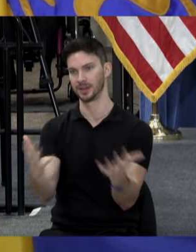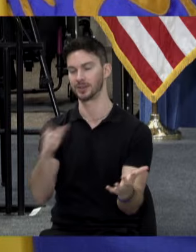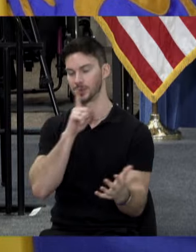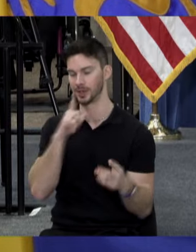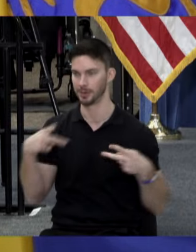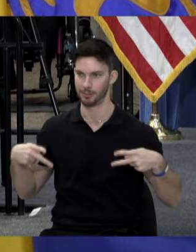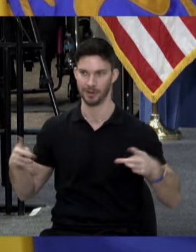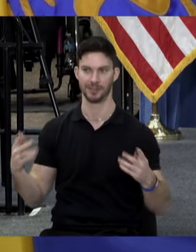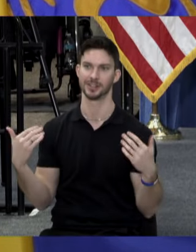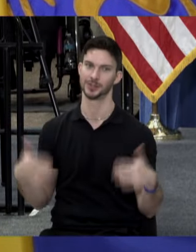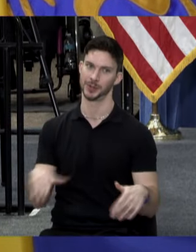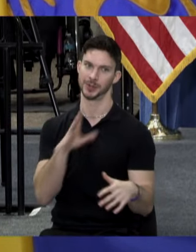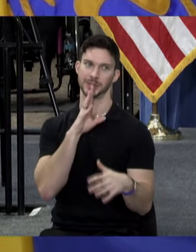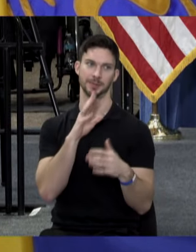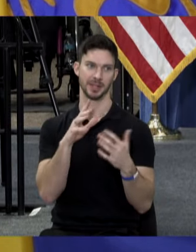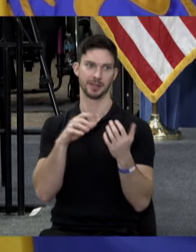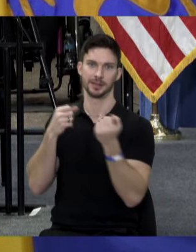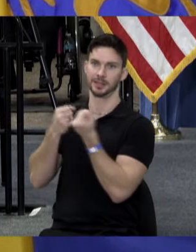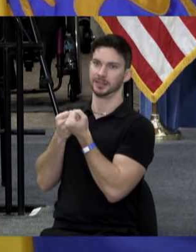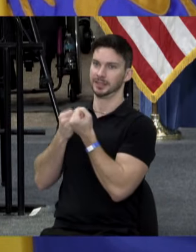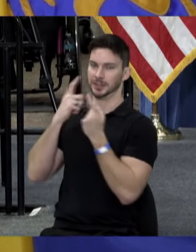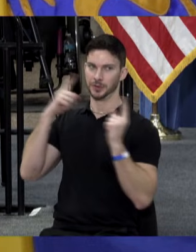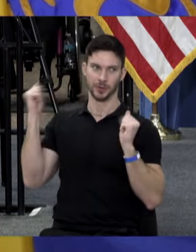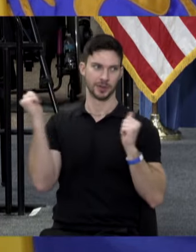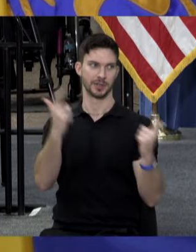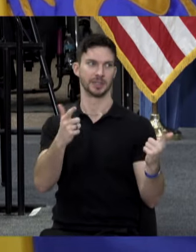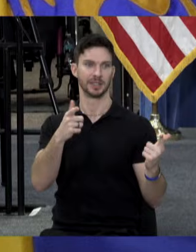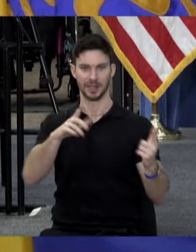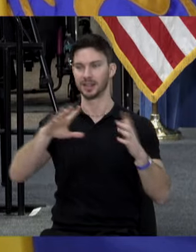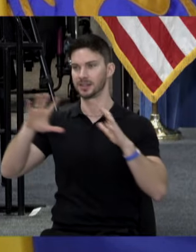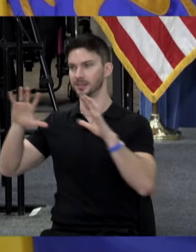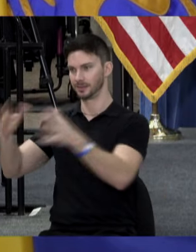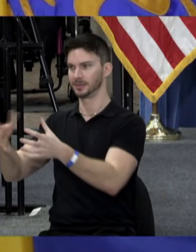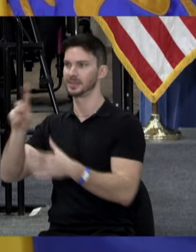able to speak on behalf of caregivers and the entire disability community at large.